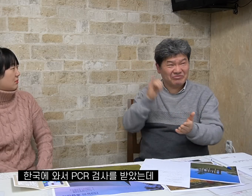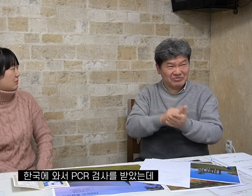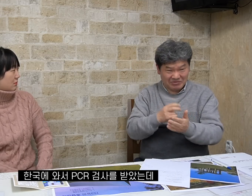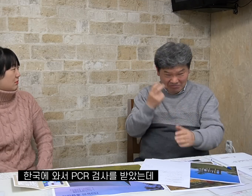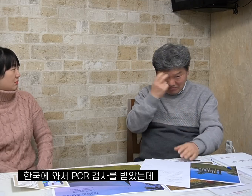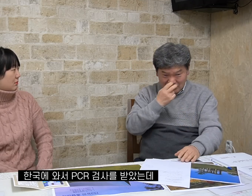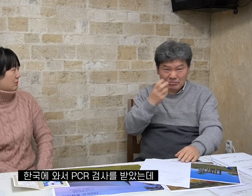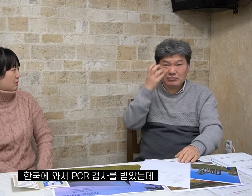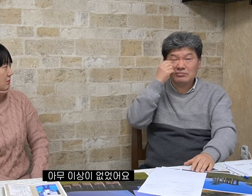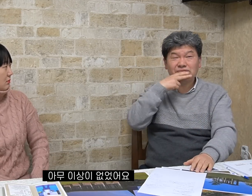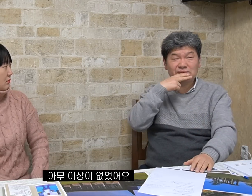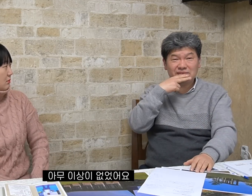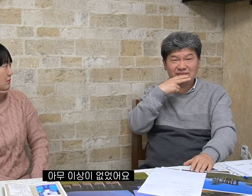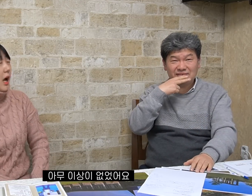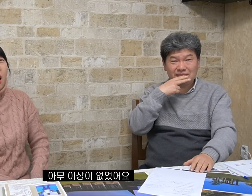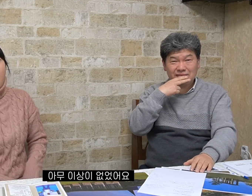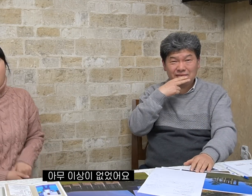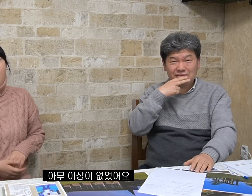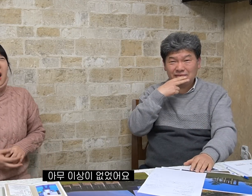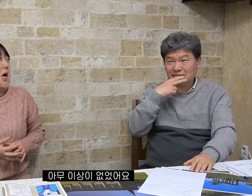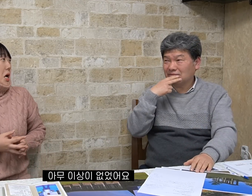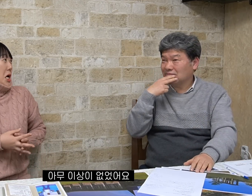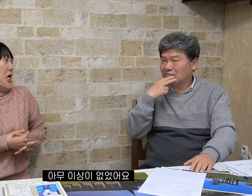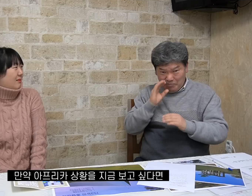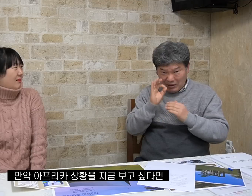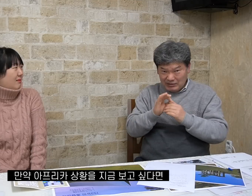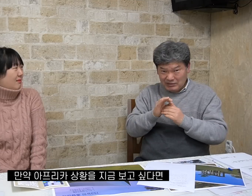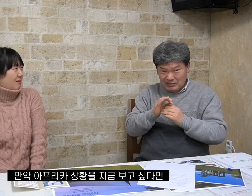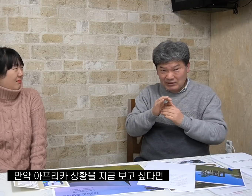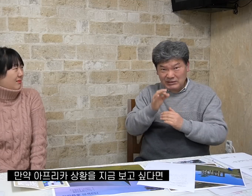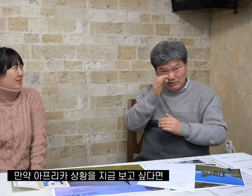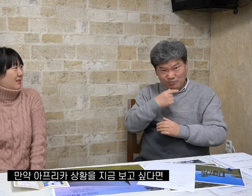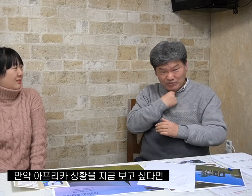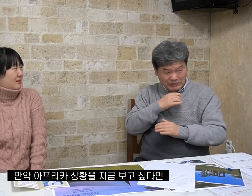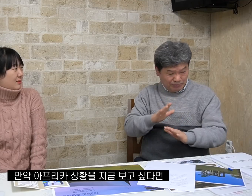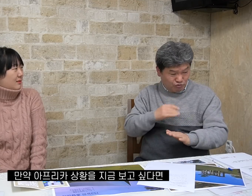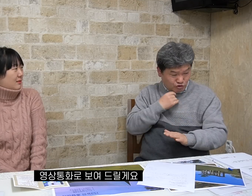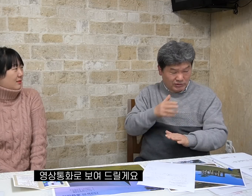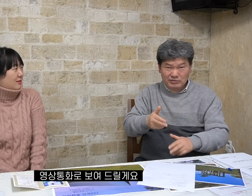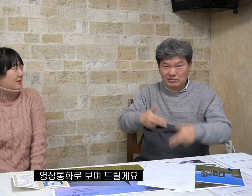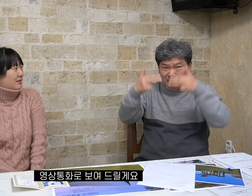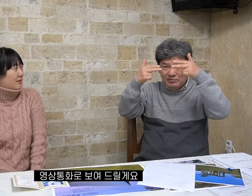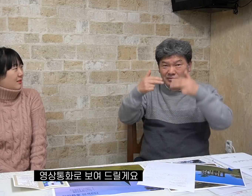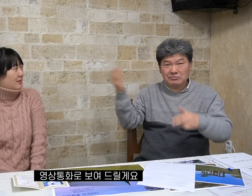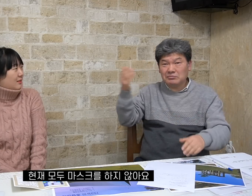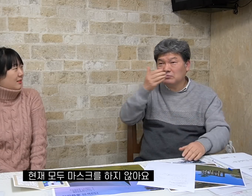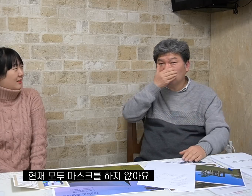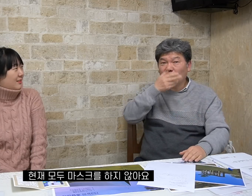I came to Korea and got a PCR test, and there was nothing wrong. If you want to see the situation in Africa right now, I'll show you through a video call.